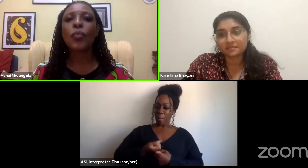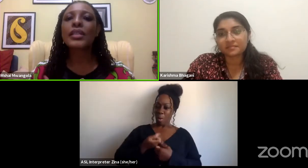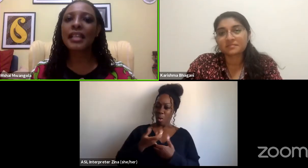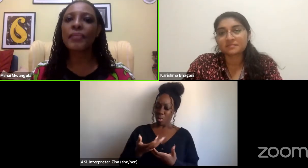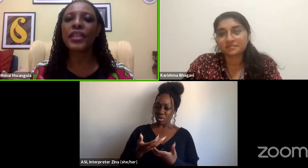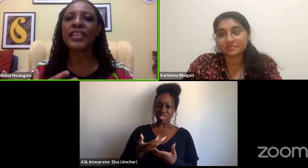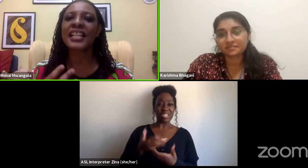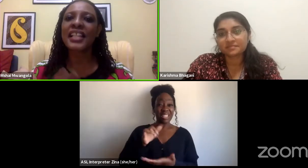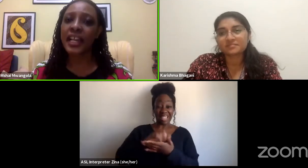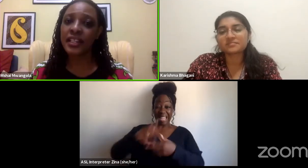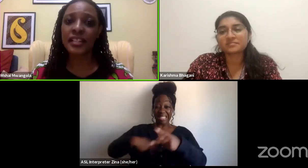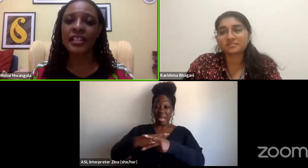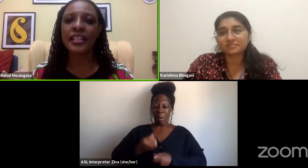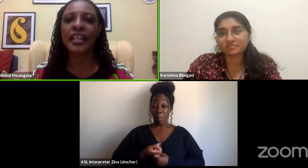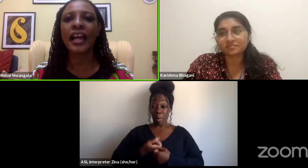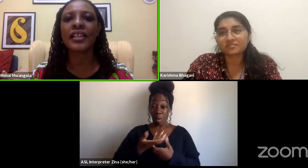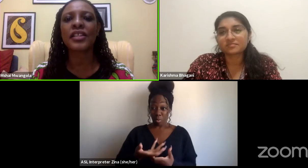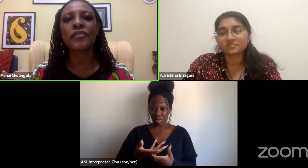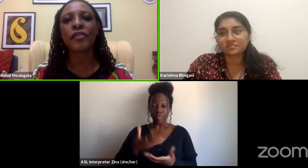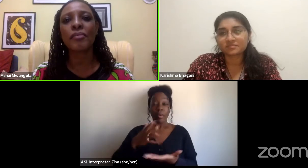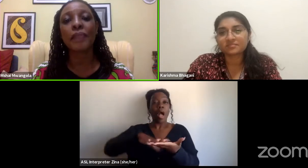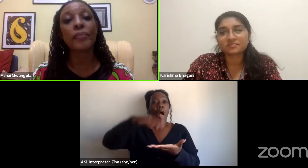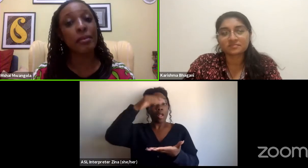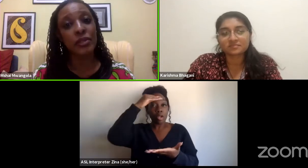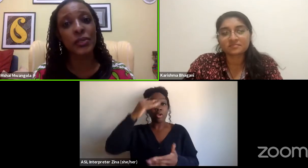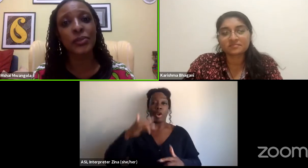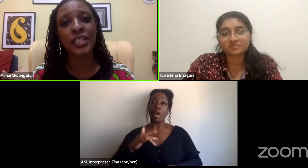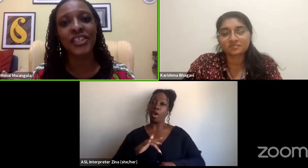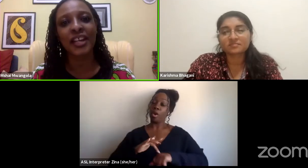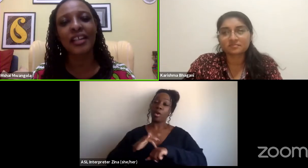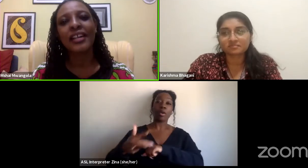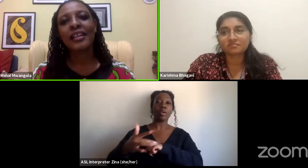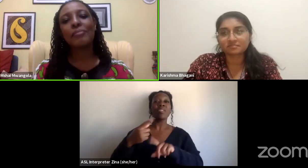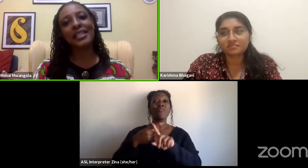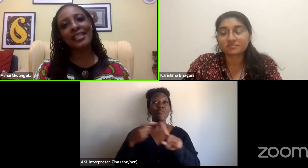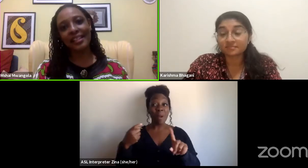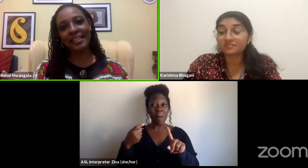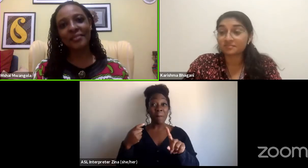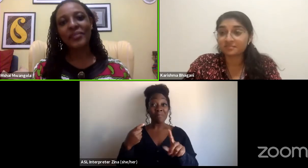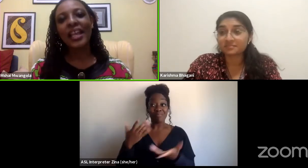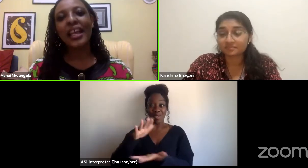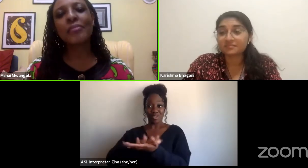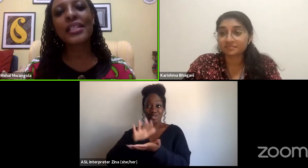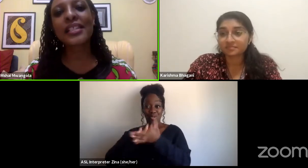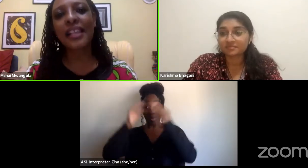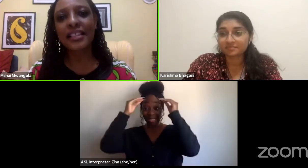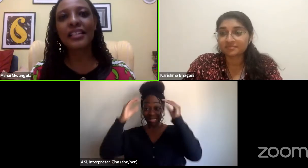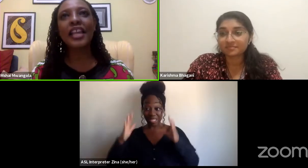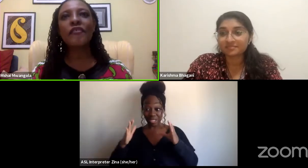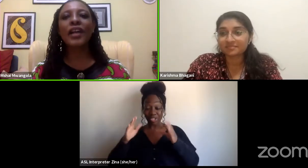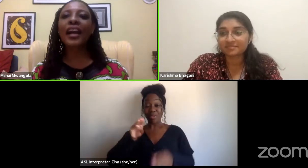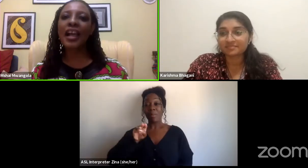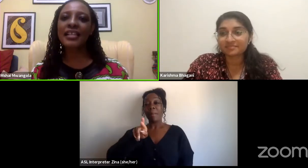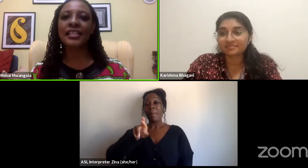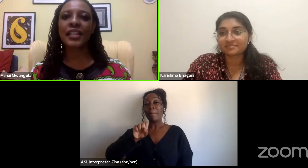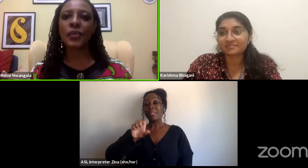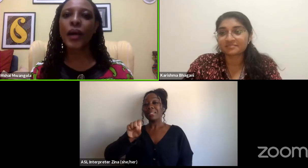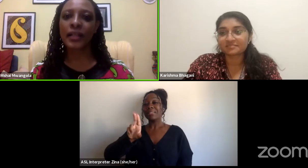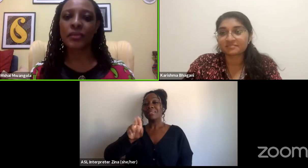was something that I learned early. I learned it from a primary school teacher, Mrs. Sutton and Mrs. Sutton, if the class did well,